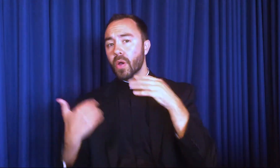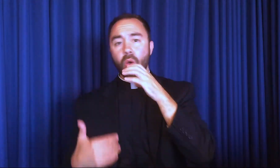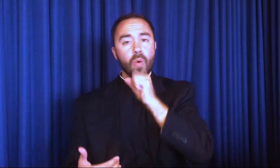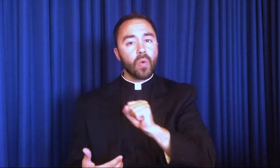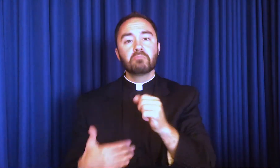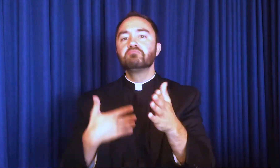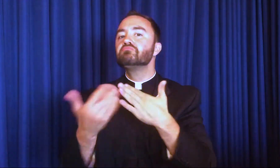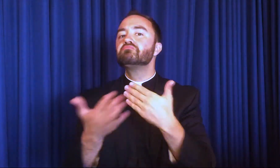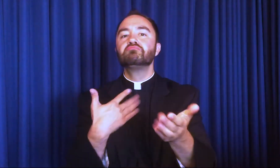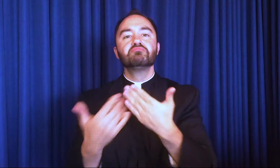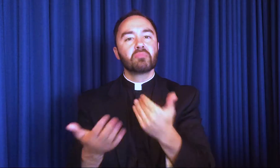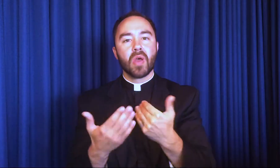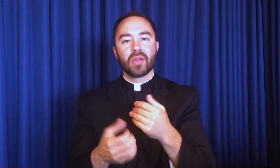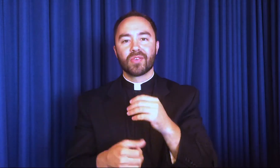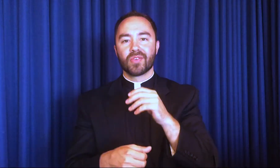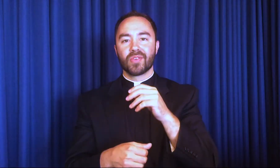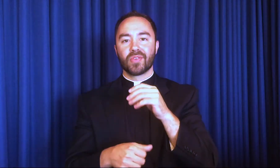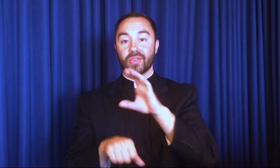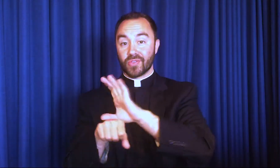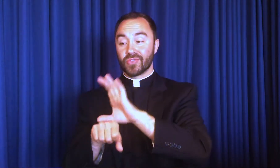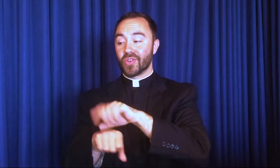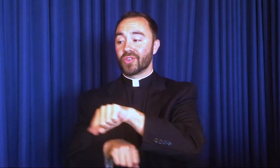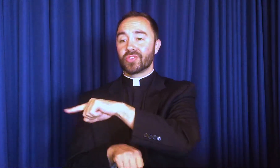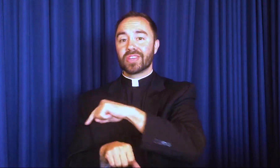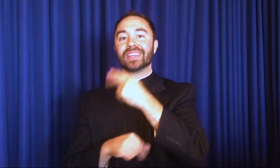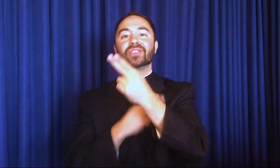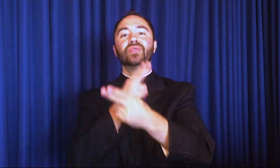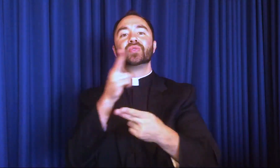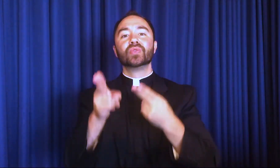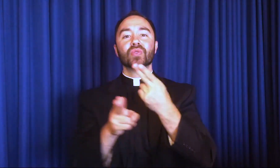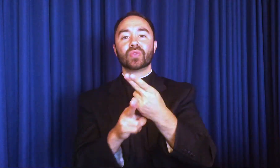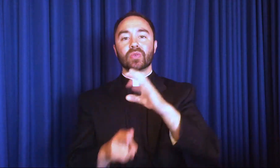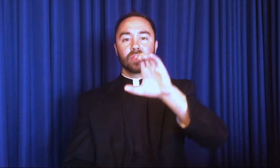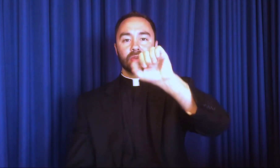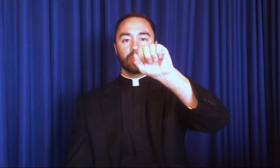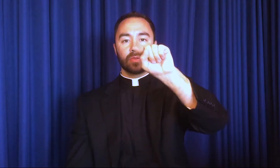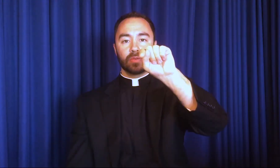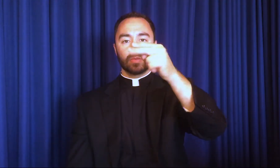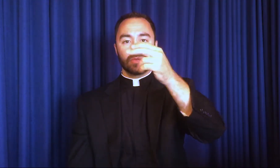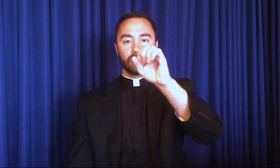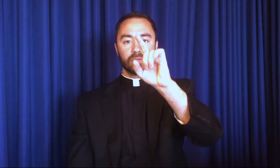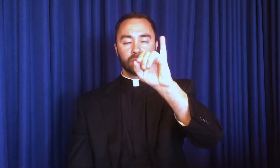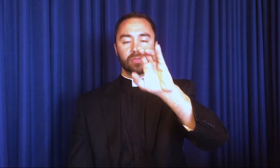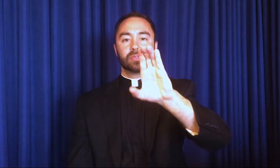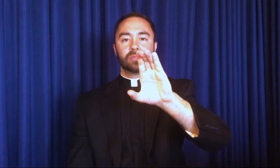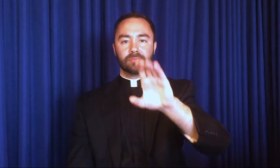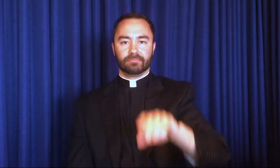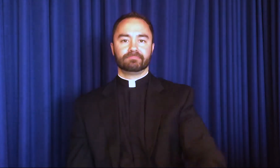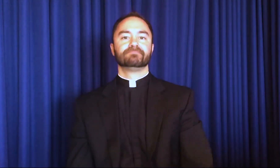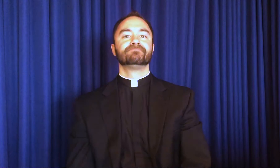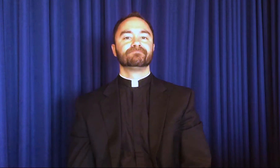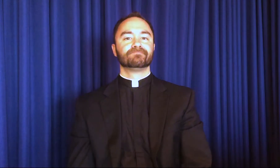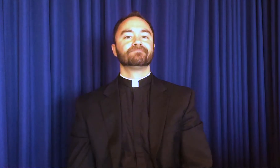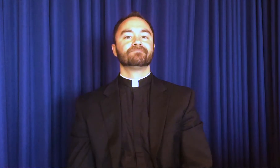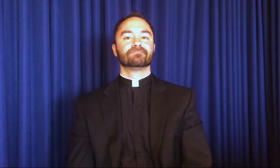old the church is universal it's Catholic so to